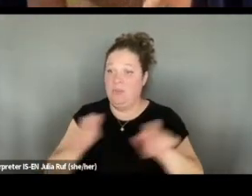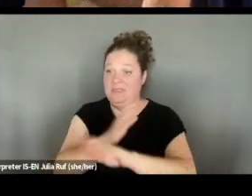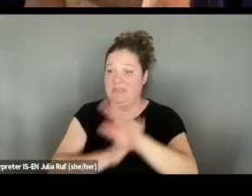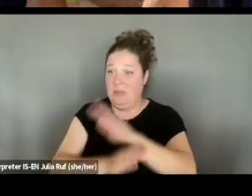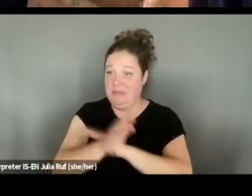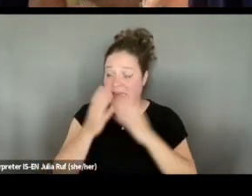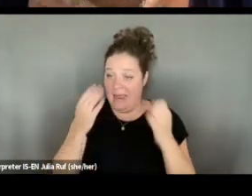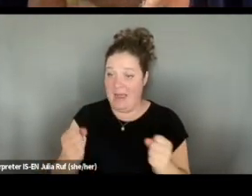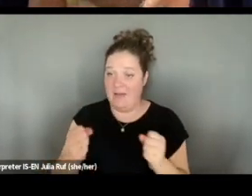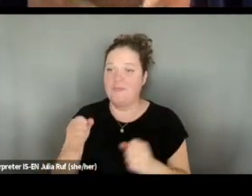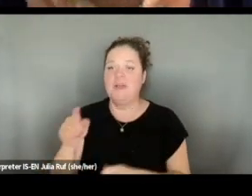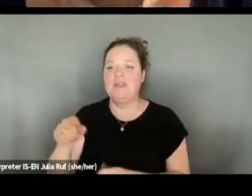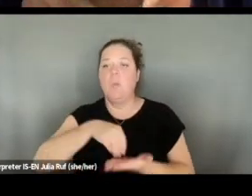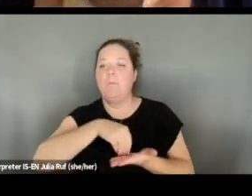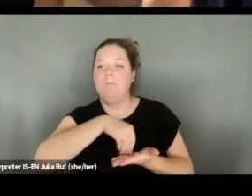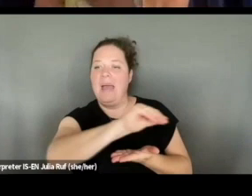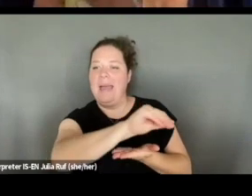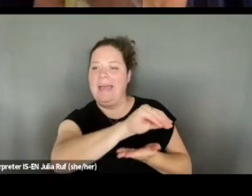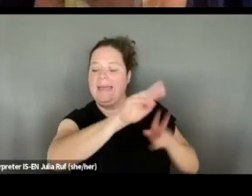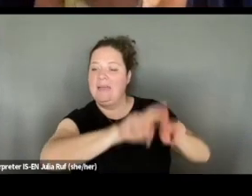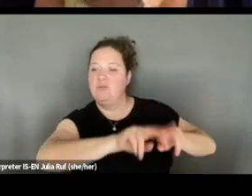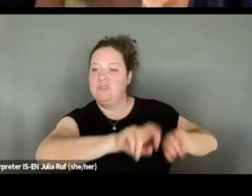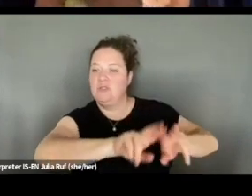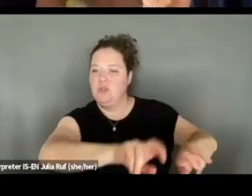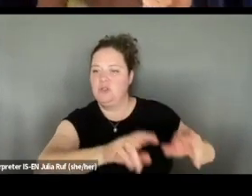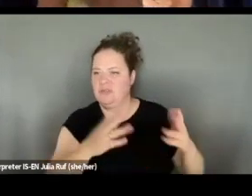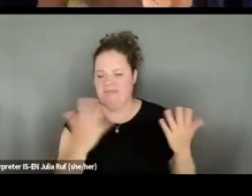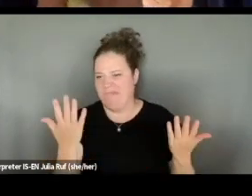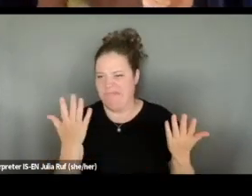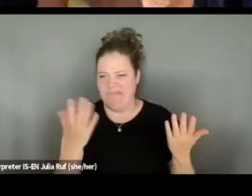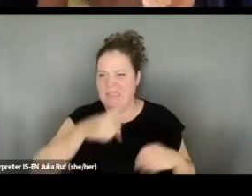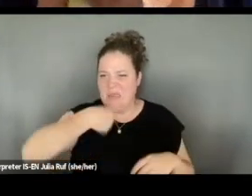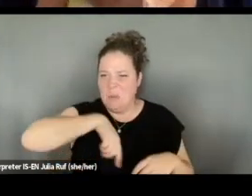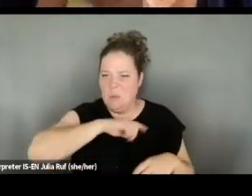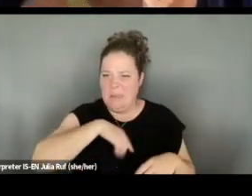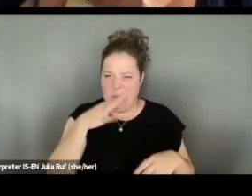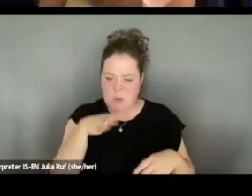research, because sometimes we need to really get very nerdy and into details